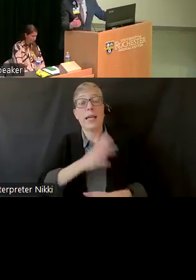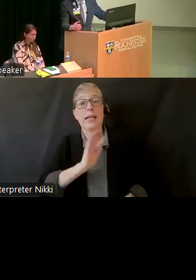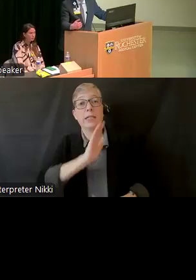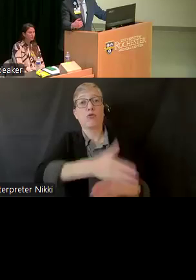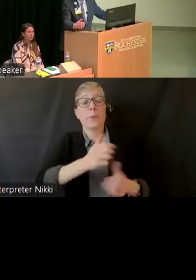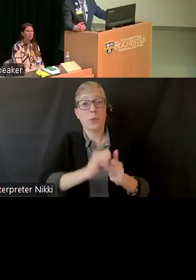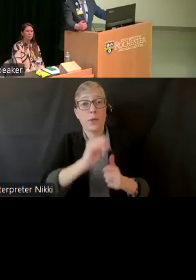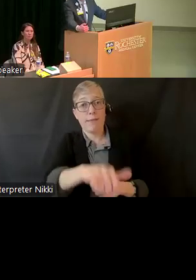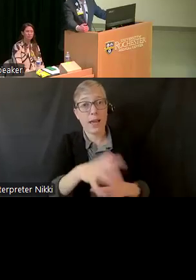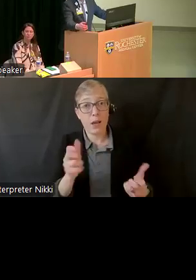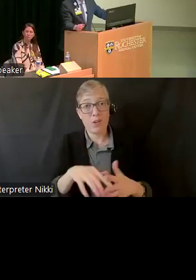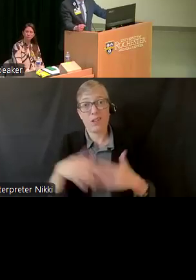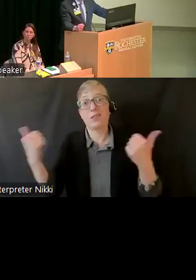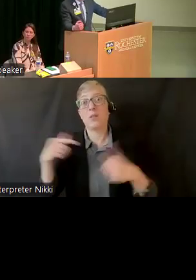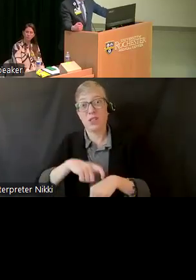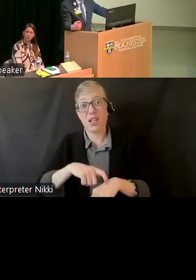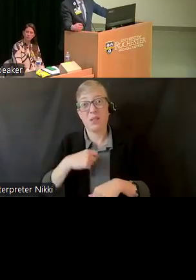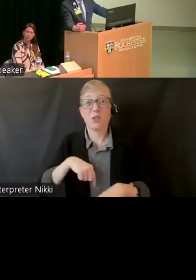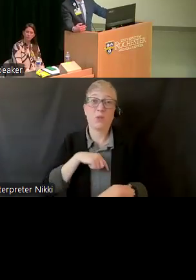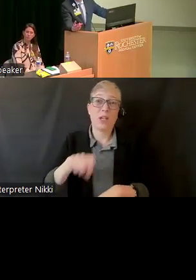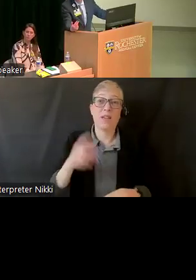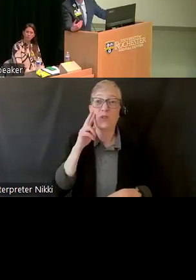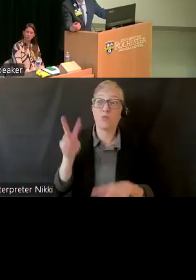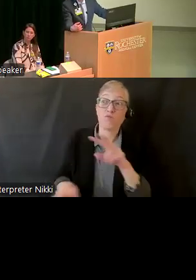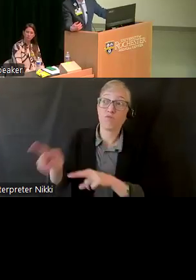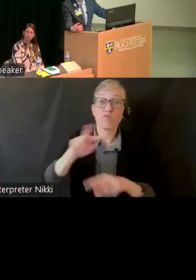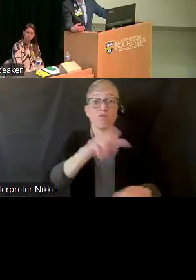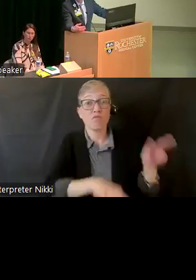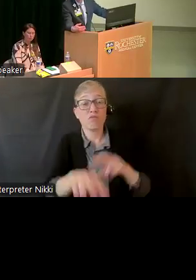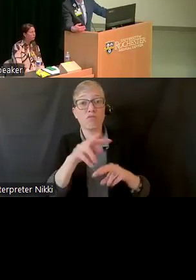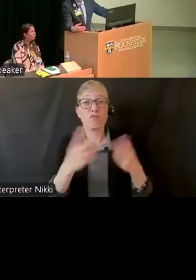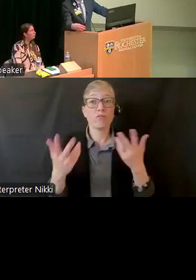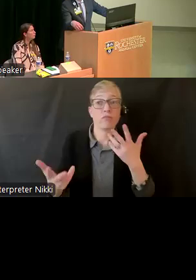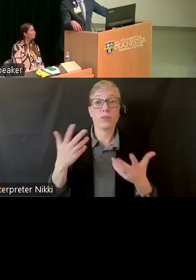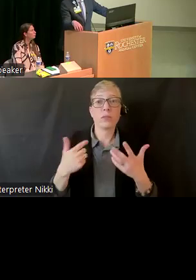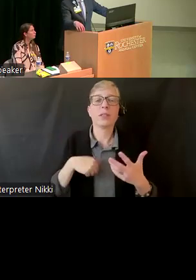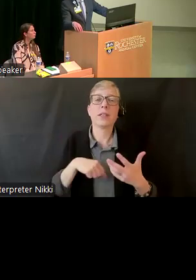got to look at them you know in in each kind of what I would call micro environments see what are